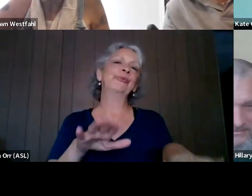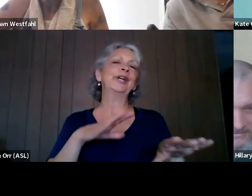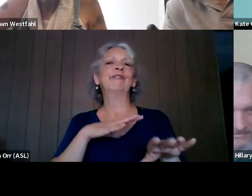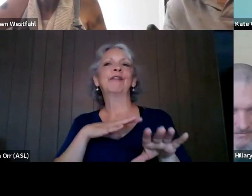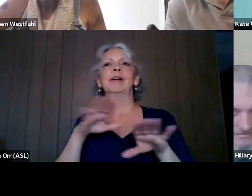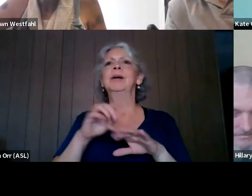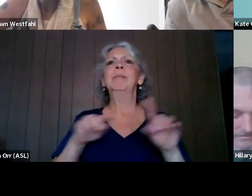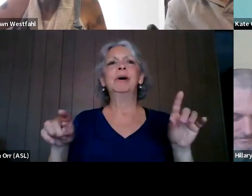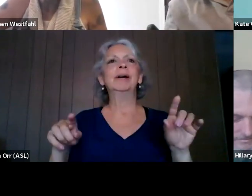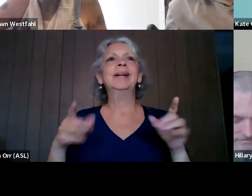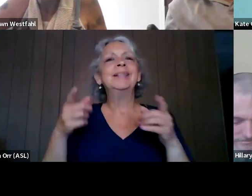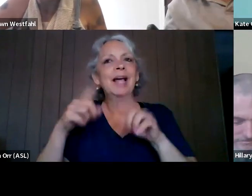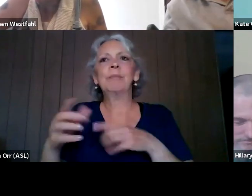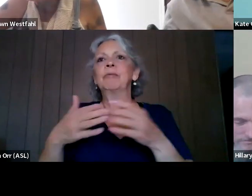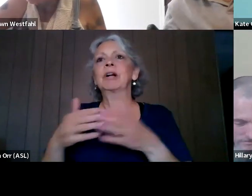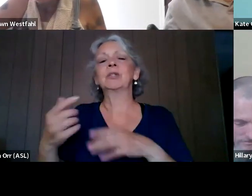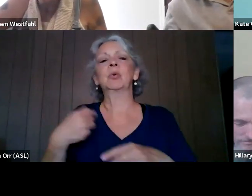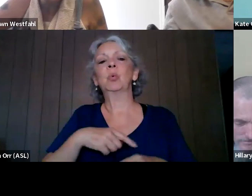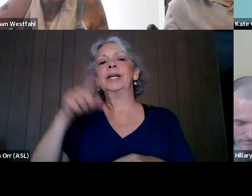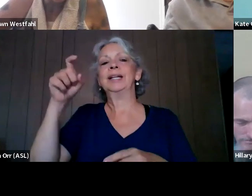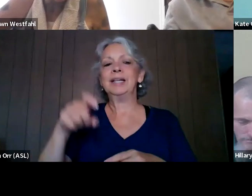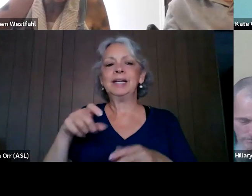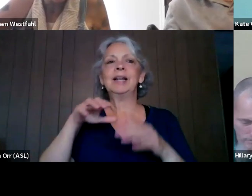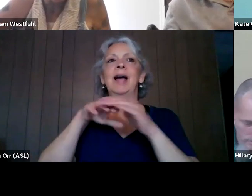But the thing we need, we need access to bandages,